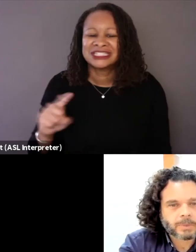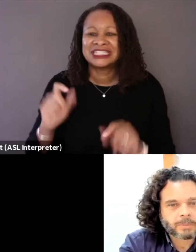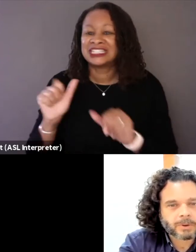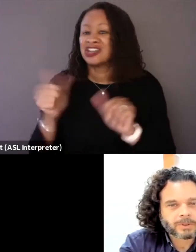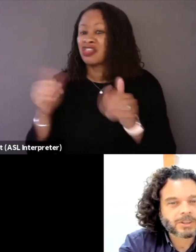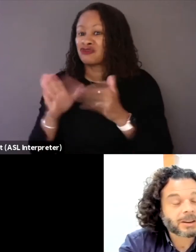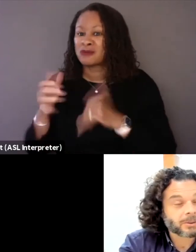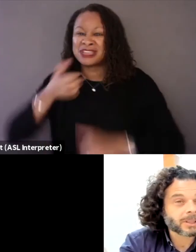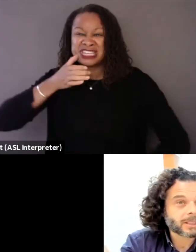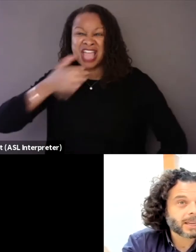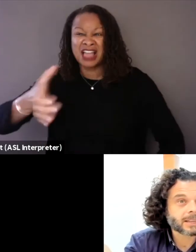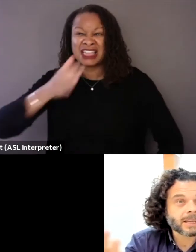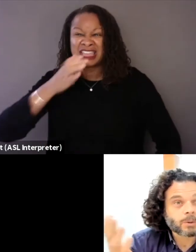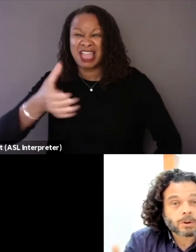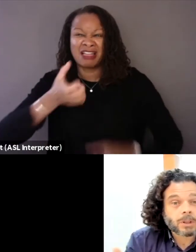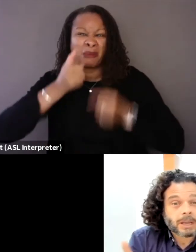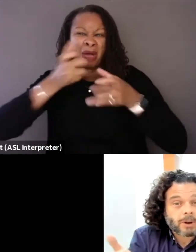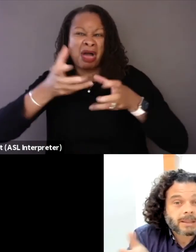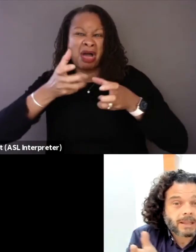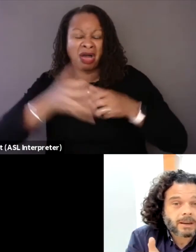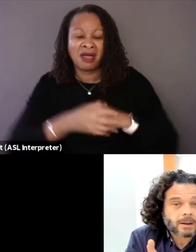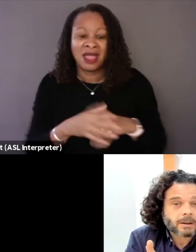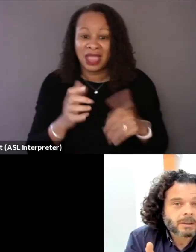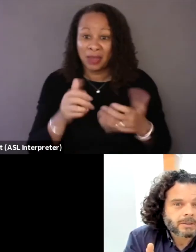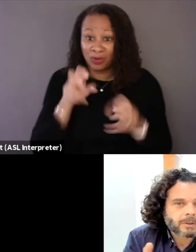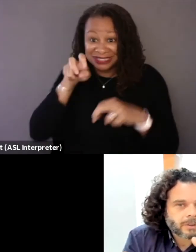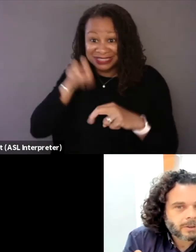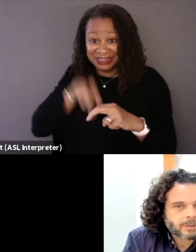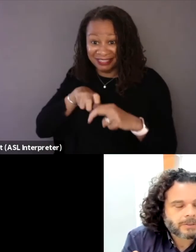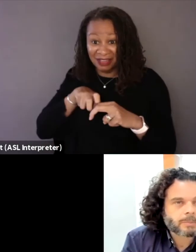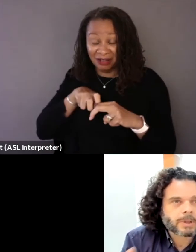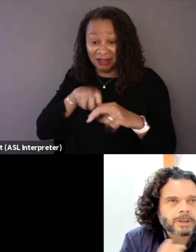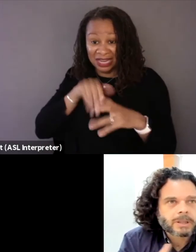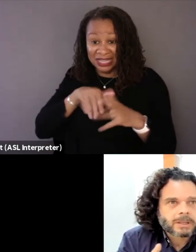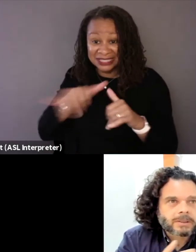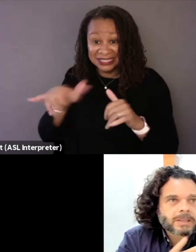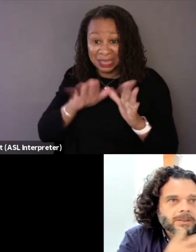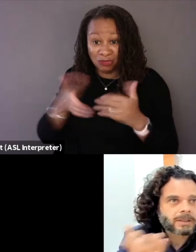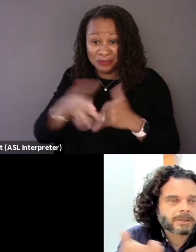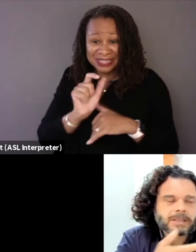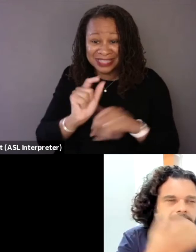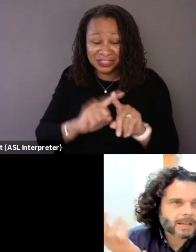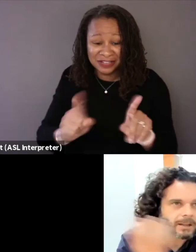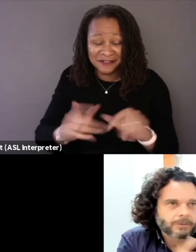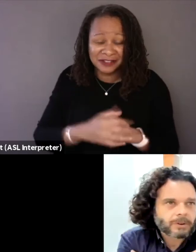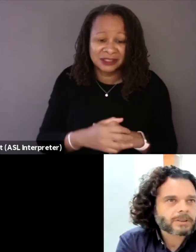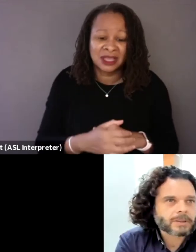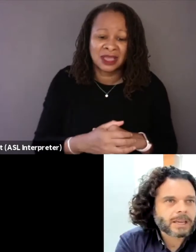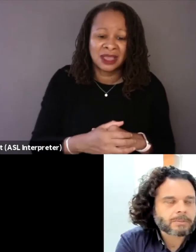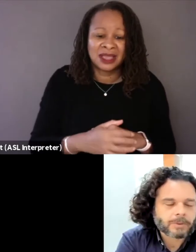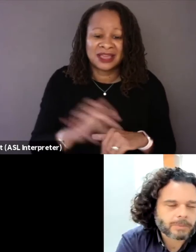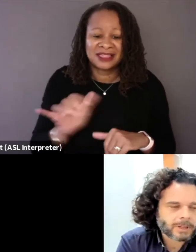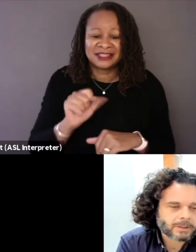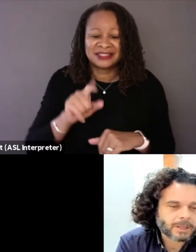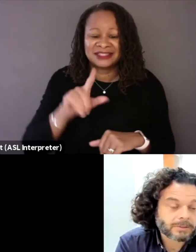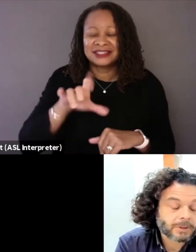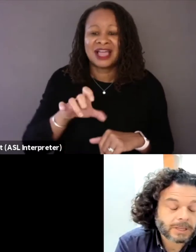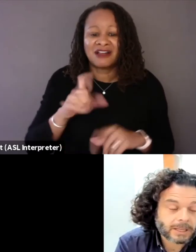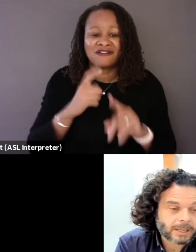Generally. And like, we're like right there. So it's a little different, but this style for us came from a it's funny,